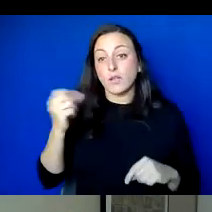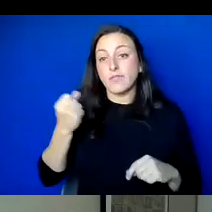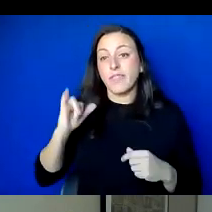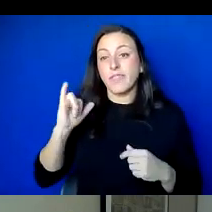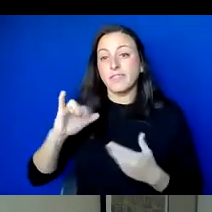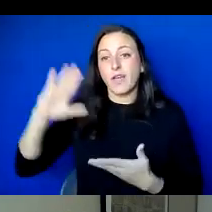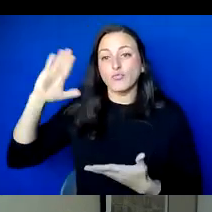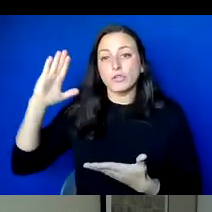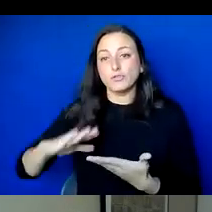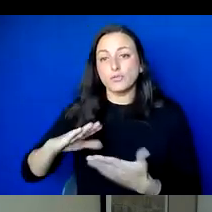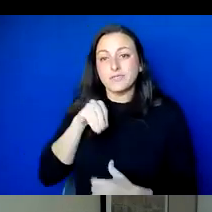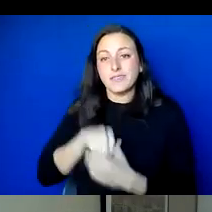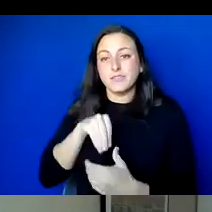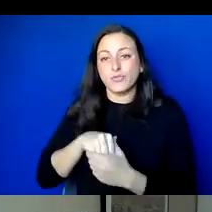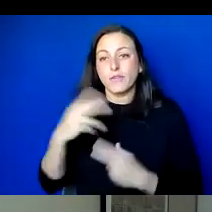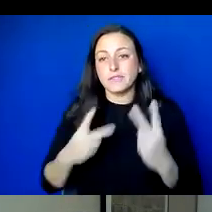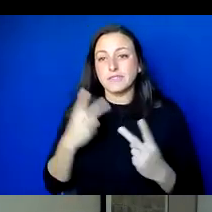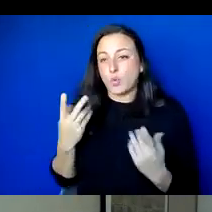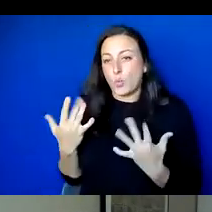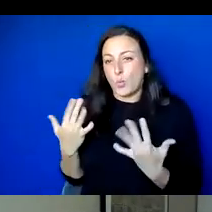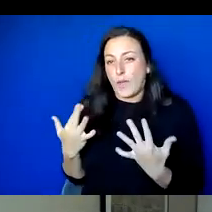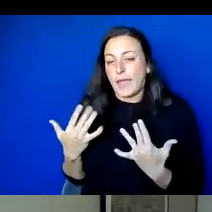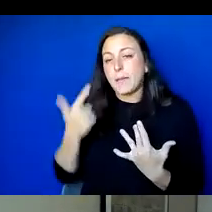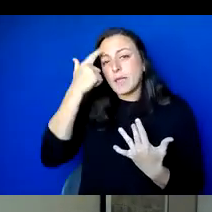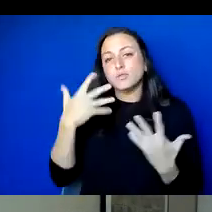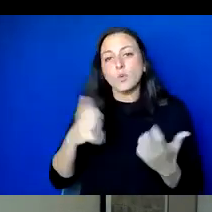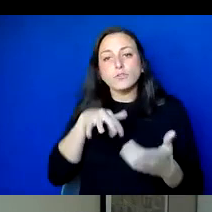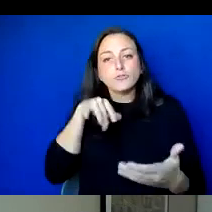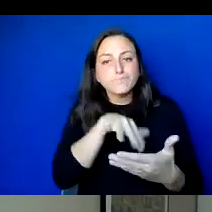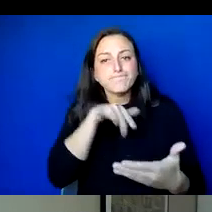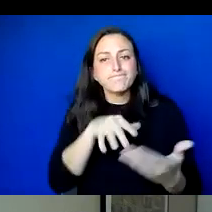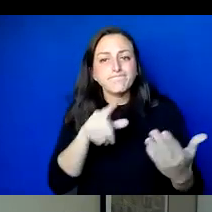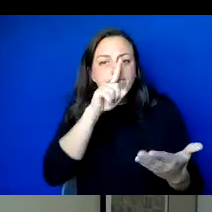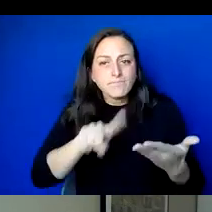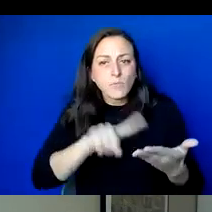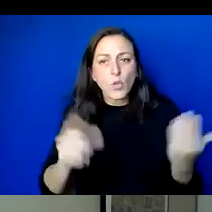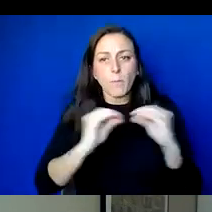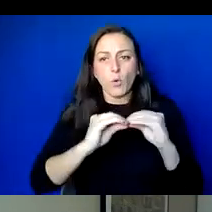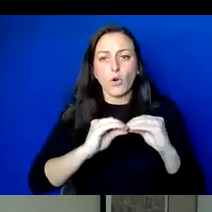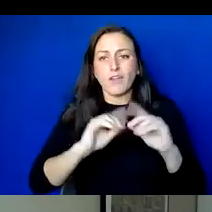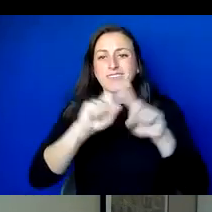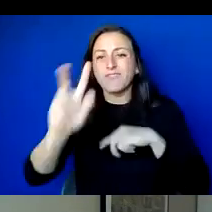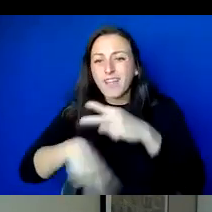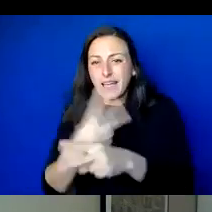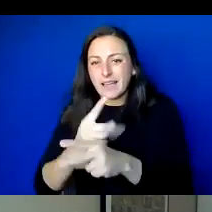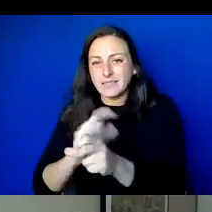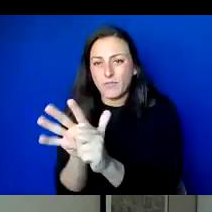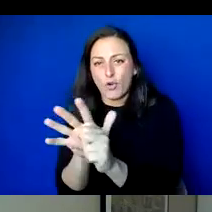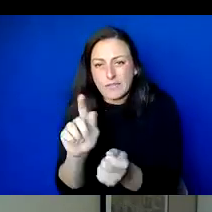while we studied more the prevalence of the COVID variant here in Colorado, and I think